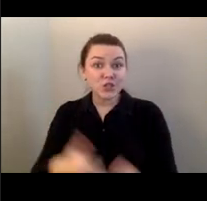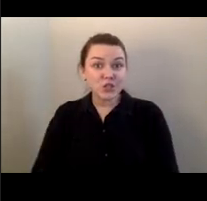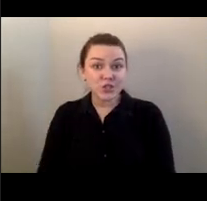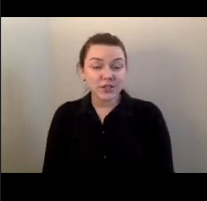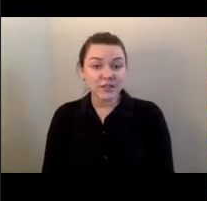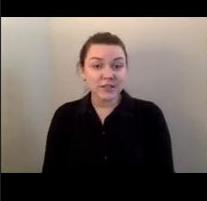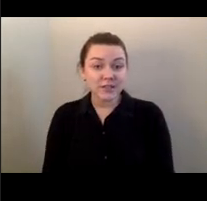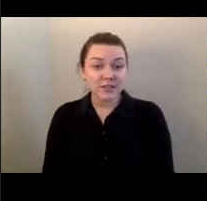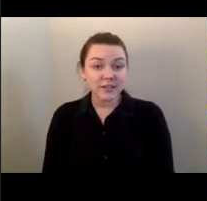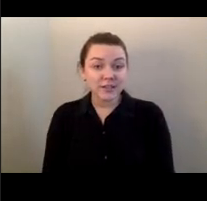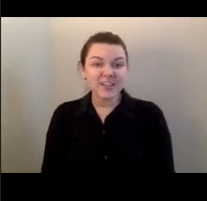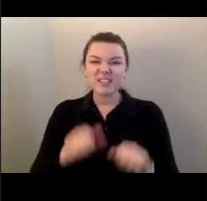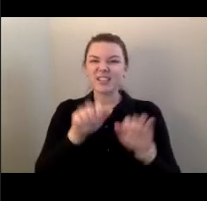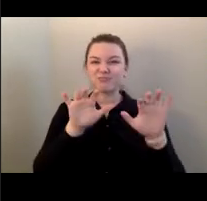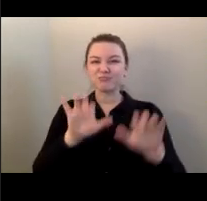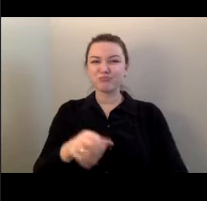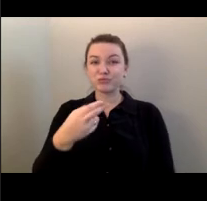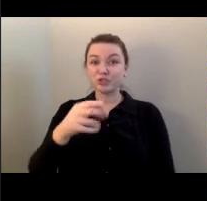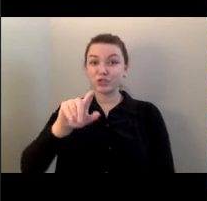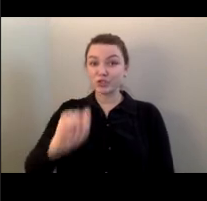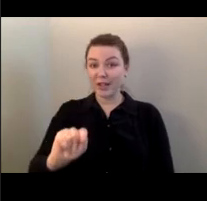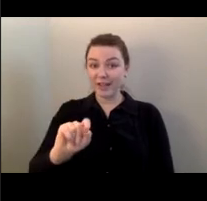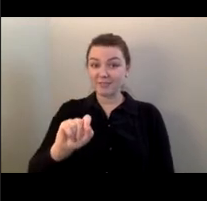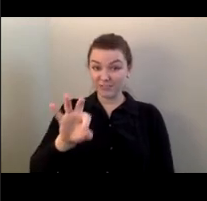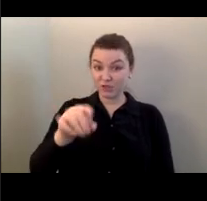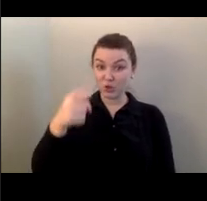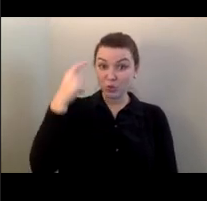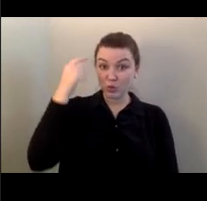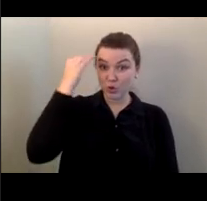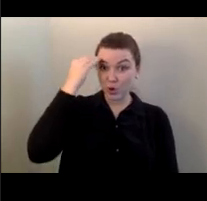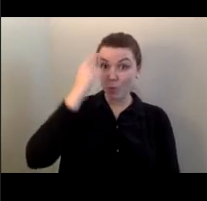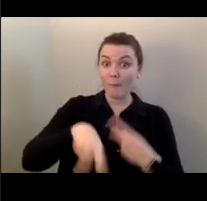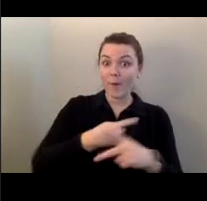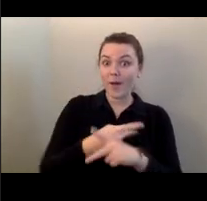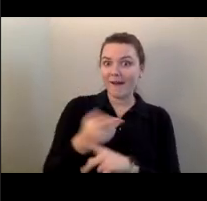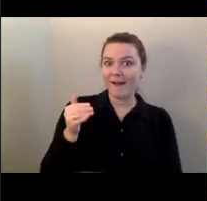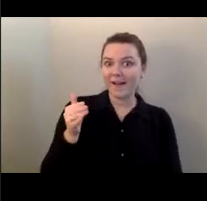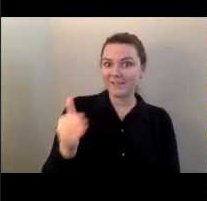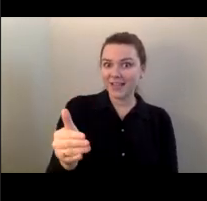You can write it in the chat if you know what some of those fish are. [Kathy] Hi.